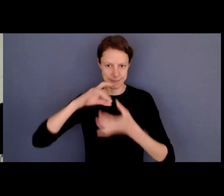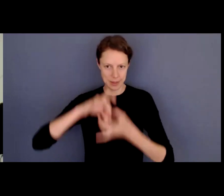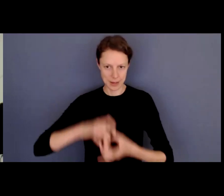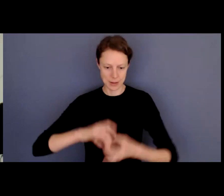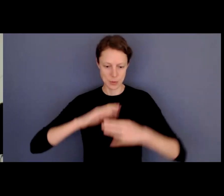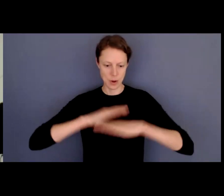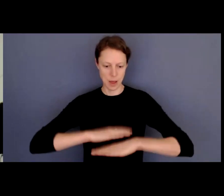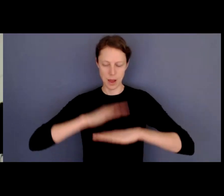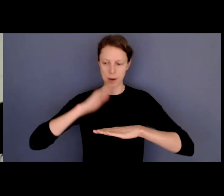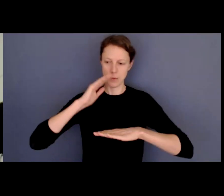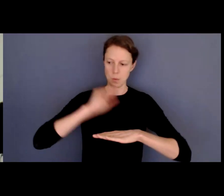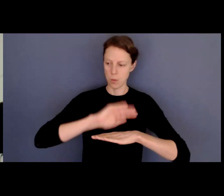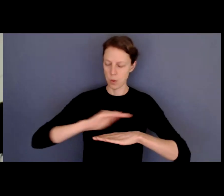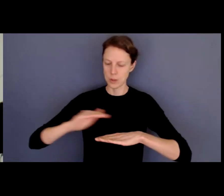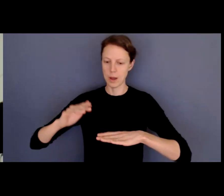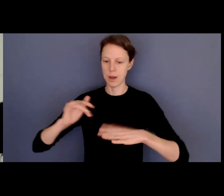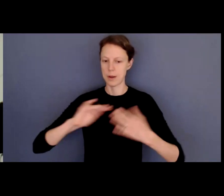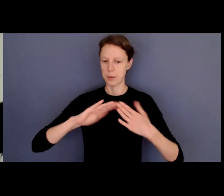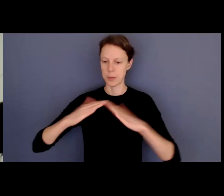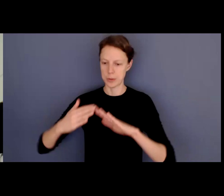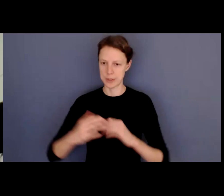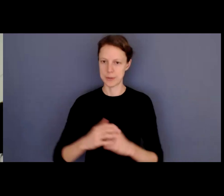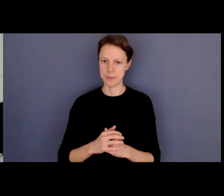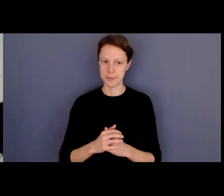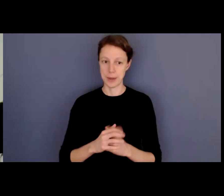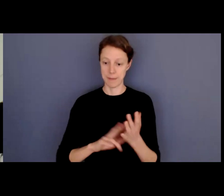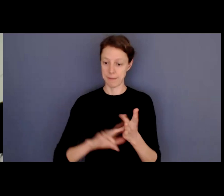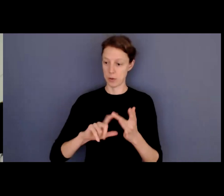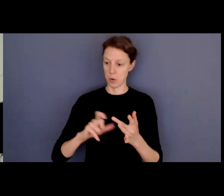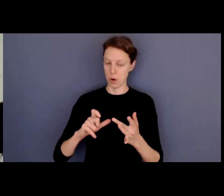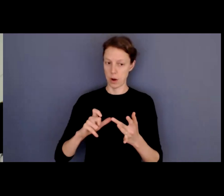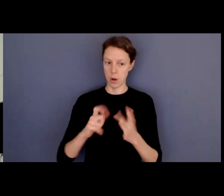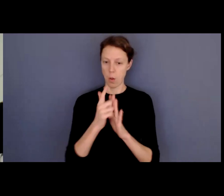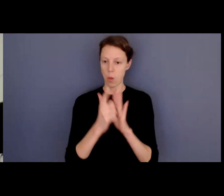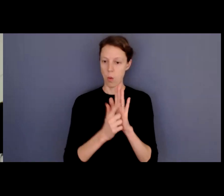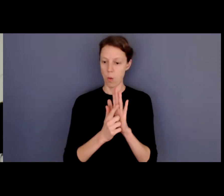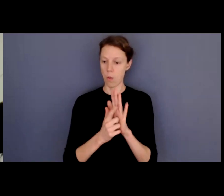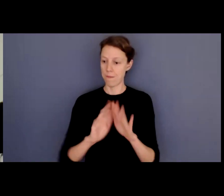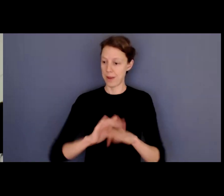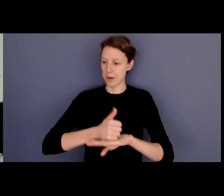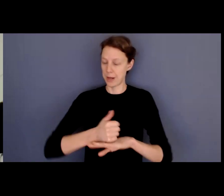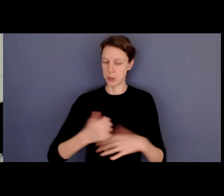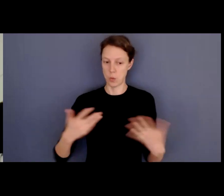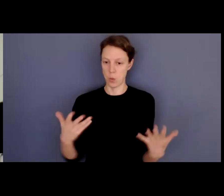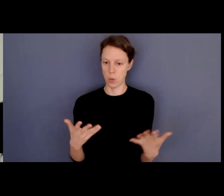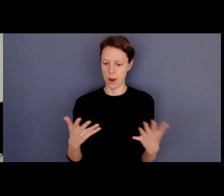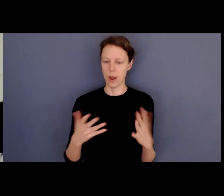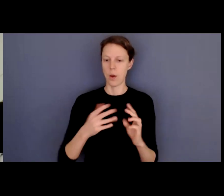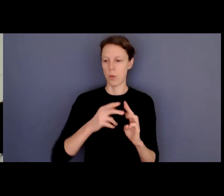Victoria Law Foundation HQ is on the traditional lands of the Wurundjeri people of the Kulin Nation, and it's my privilege to